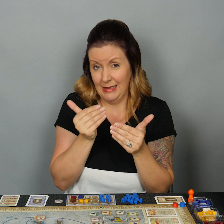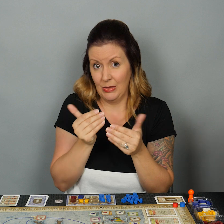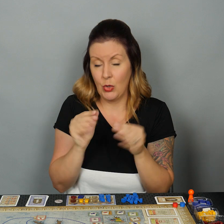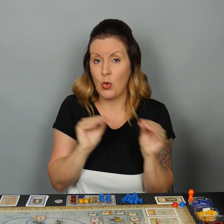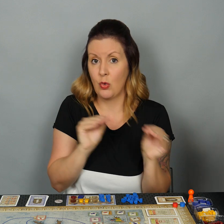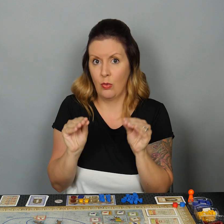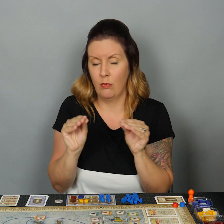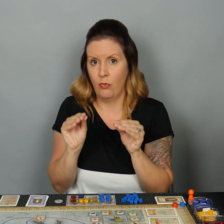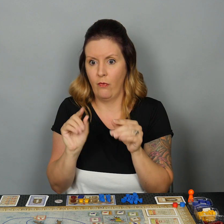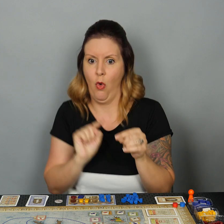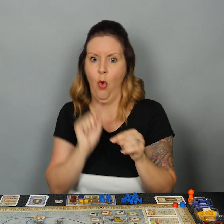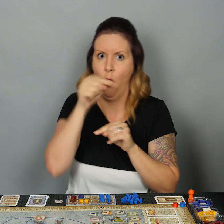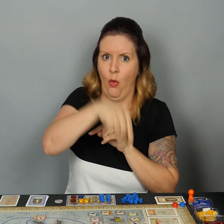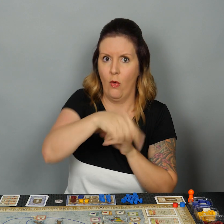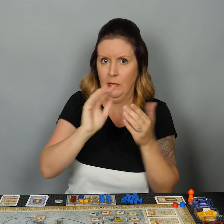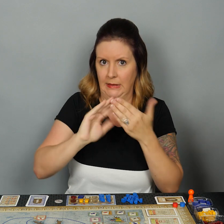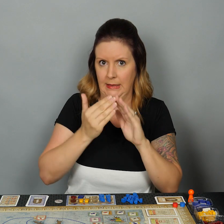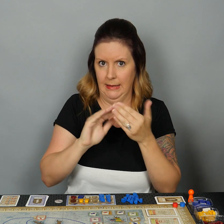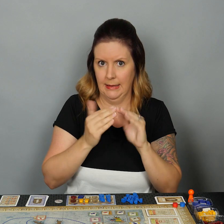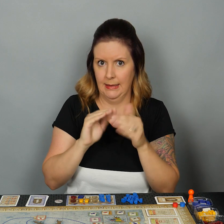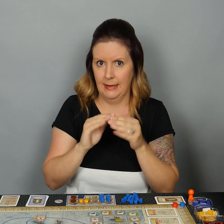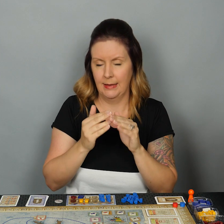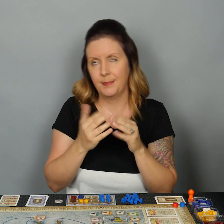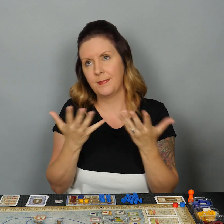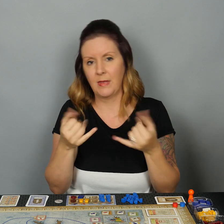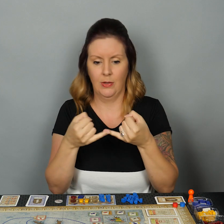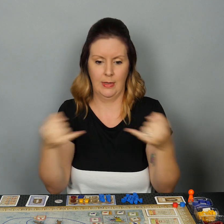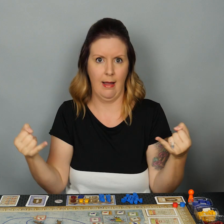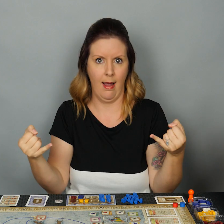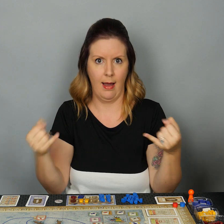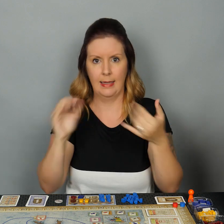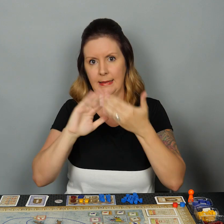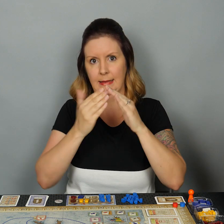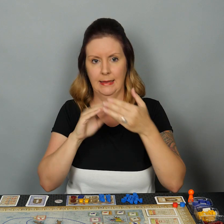If you want to move, move over the cities.